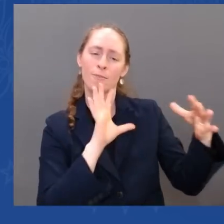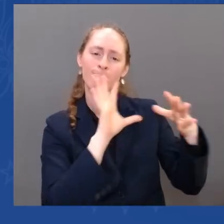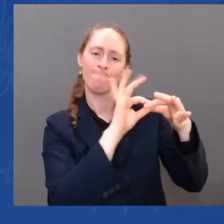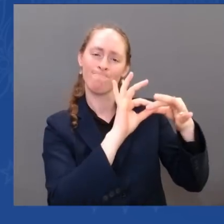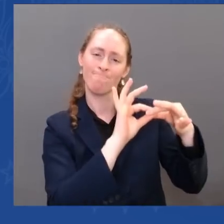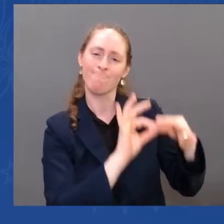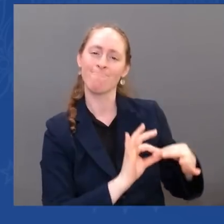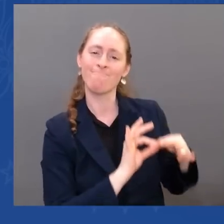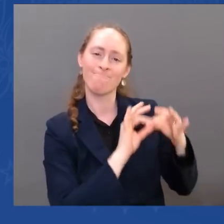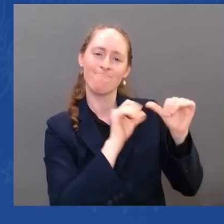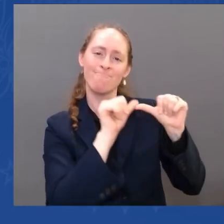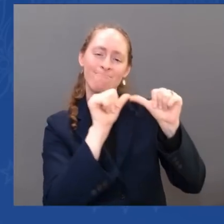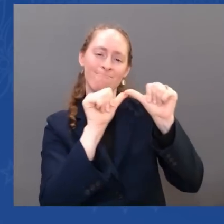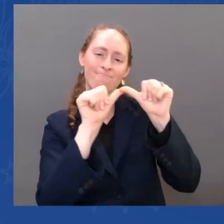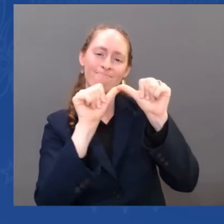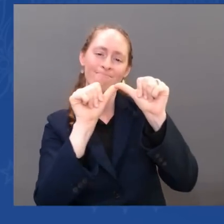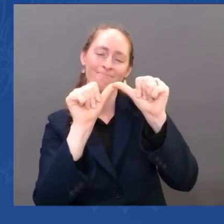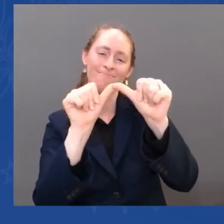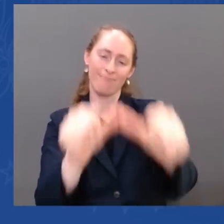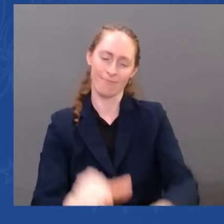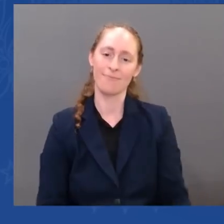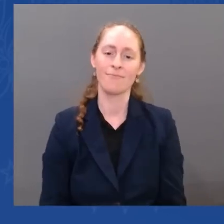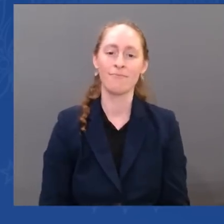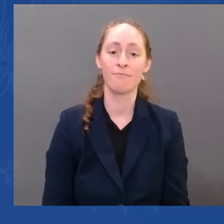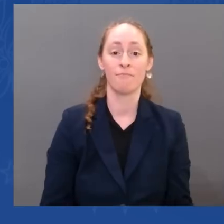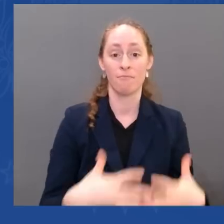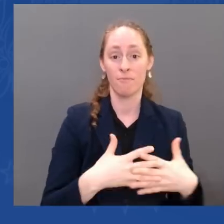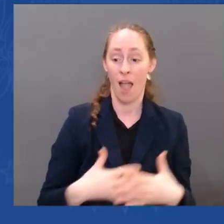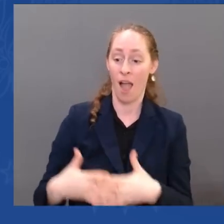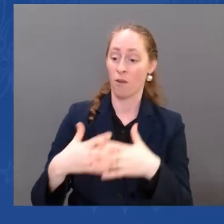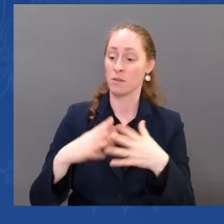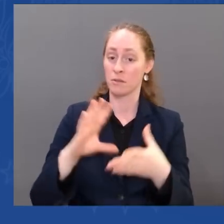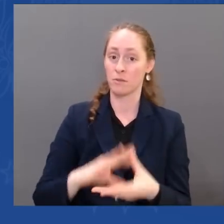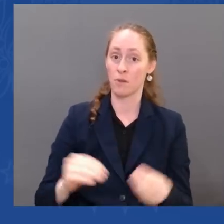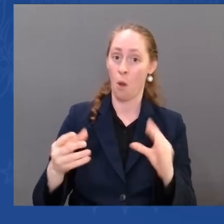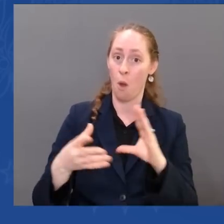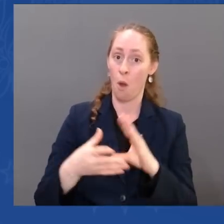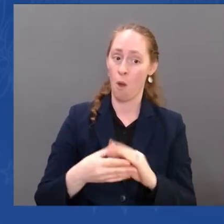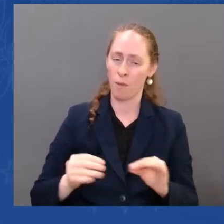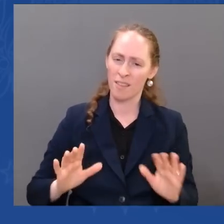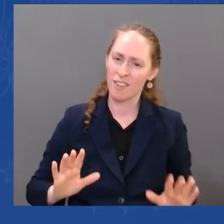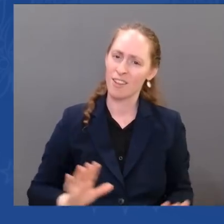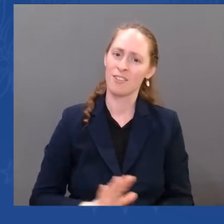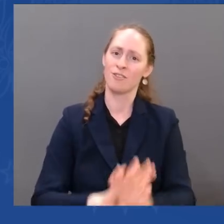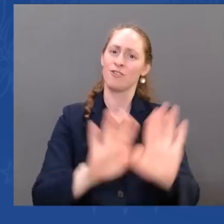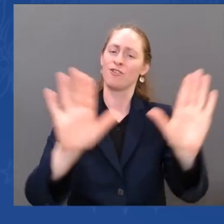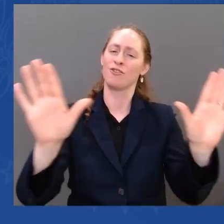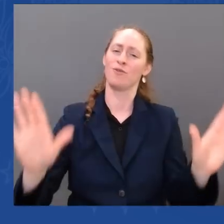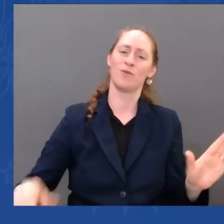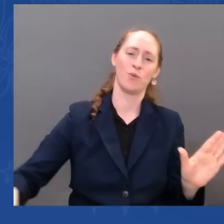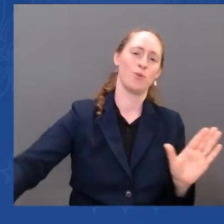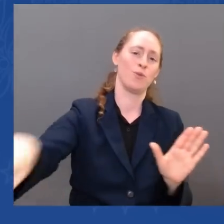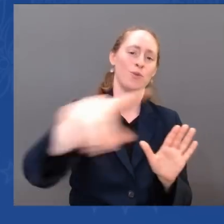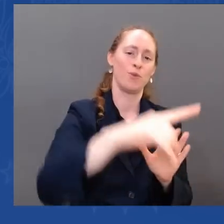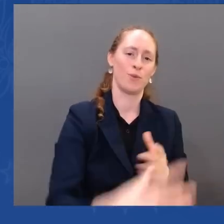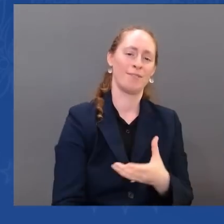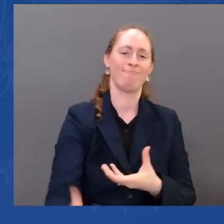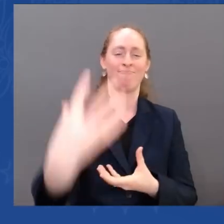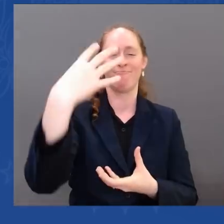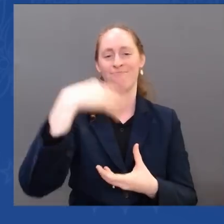You are a part of our beautiful and rich history. You help write our future every day.